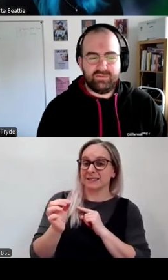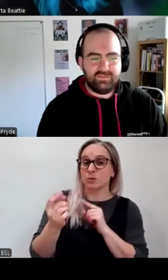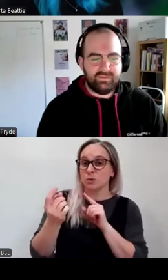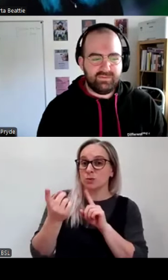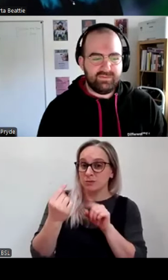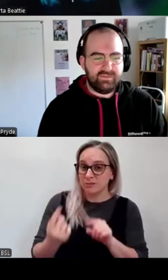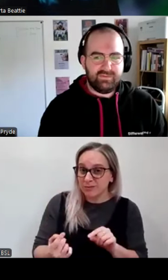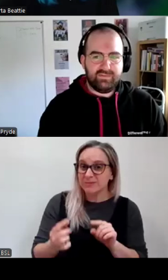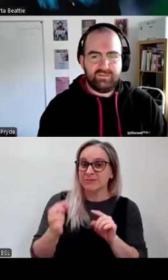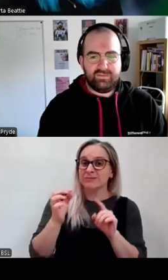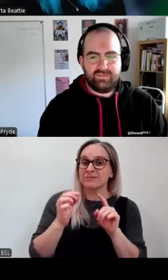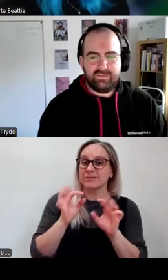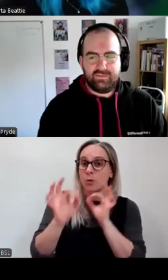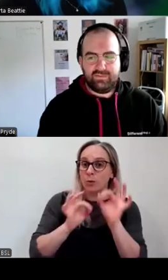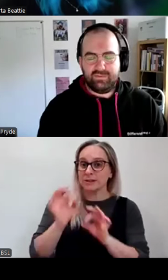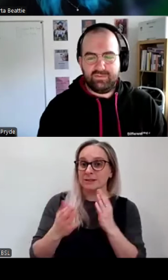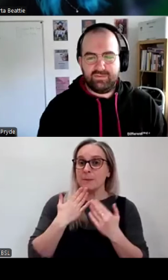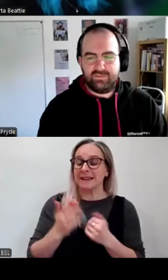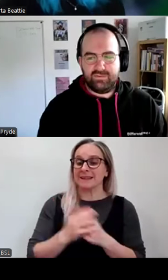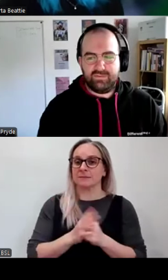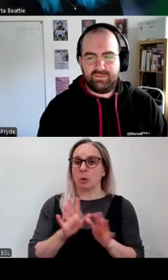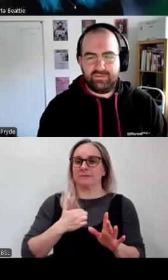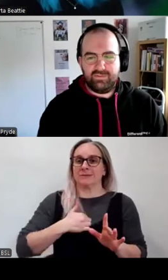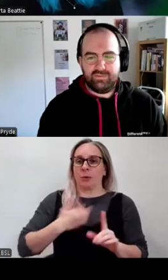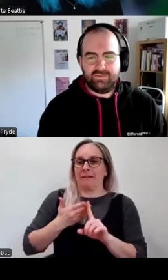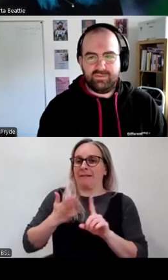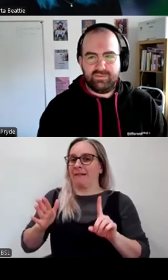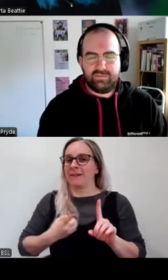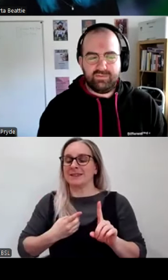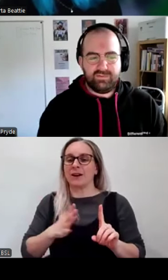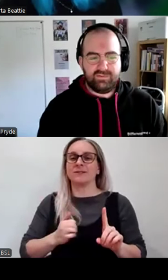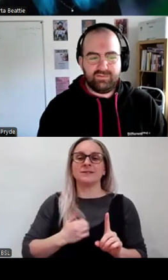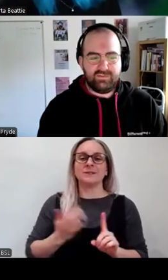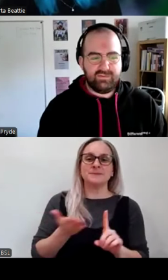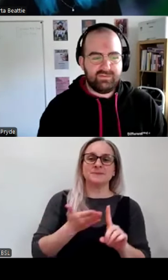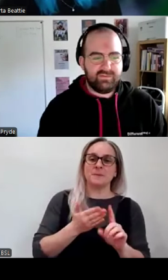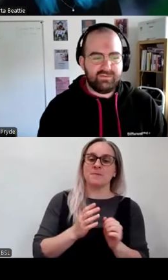Sorry, I just had a bit of a distraction there. You'll be asked to fill out a survey at the end.